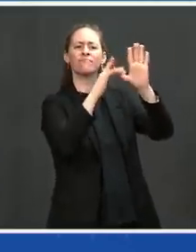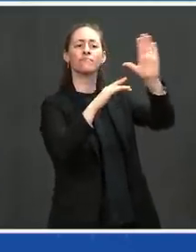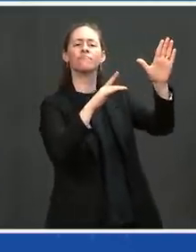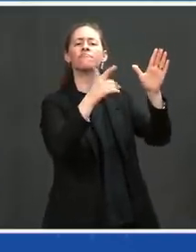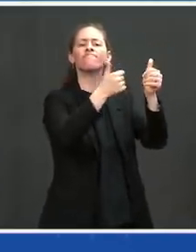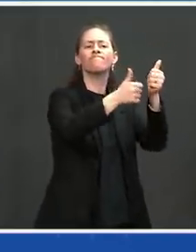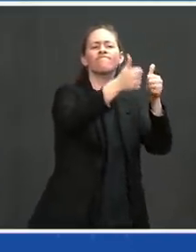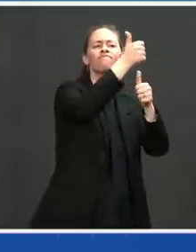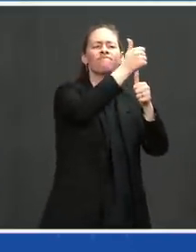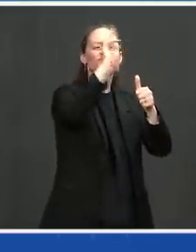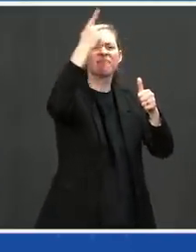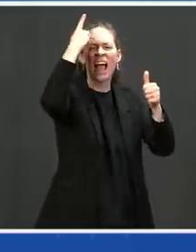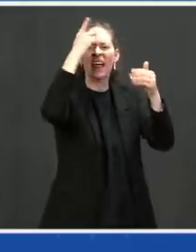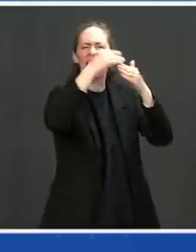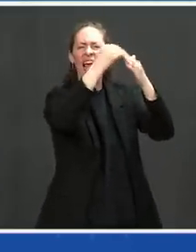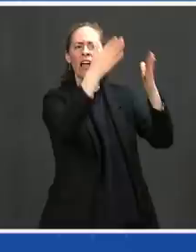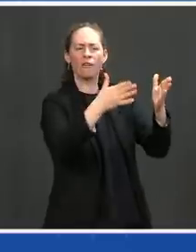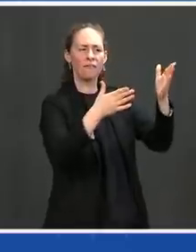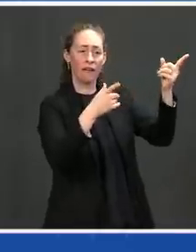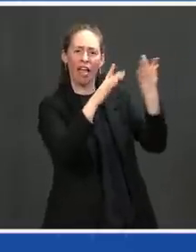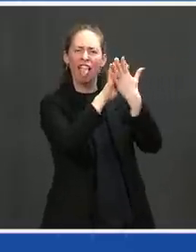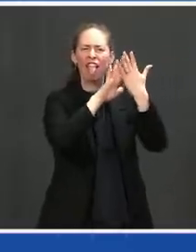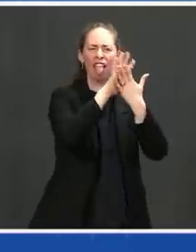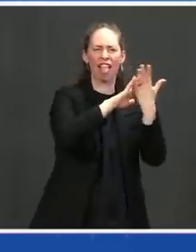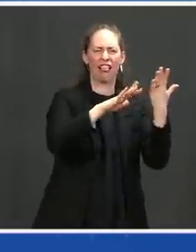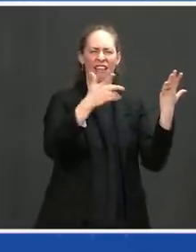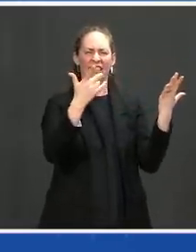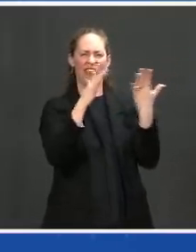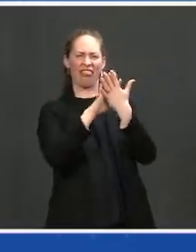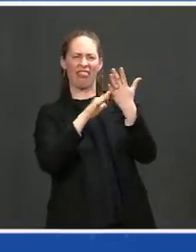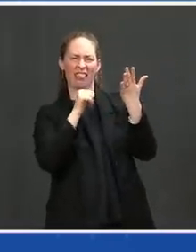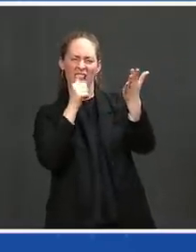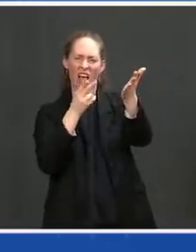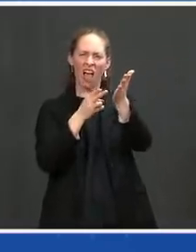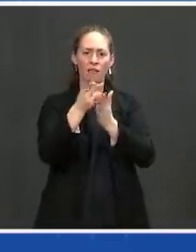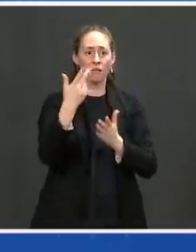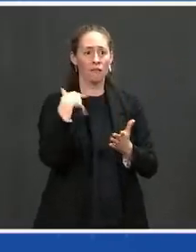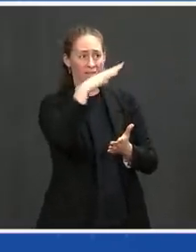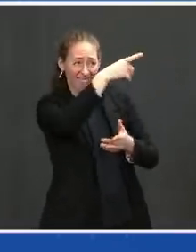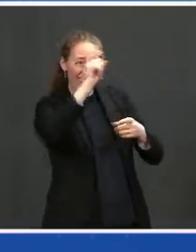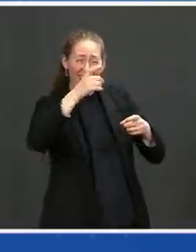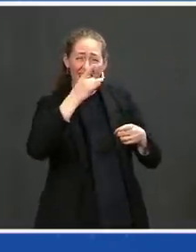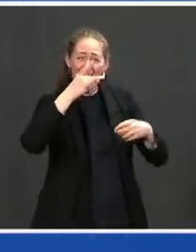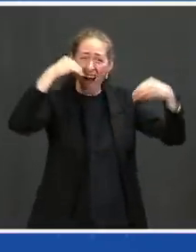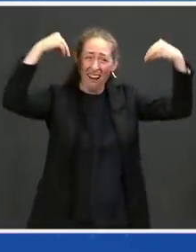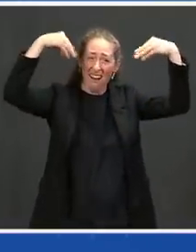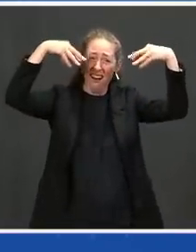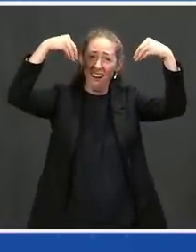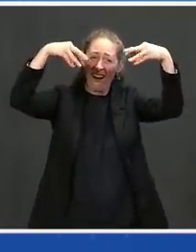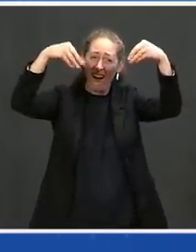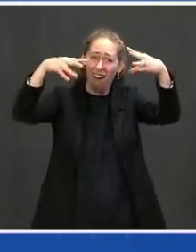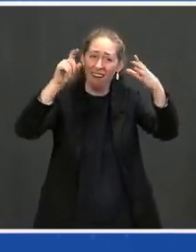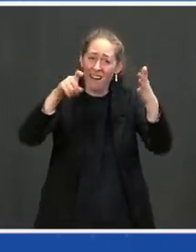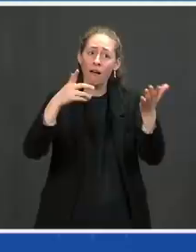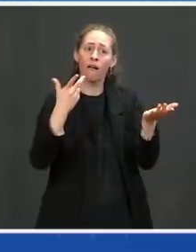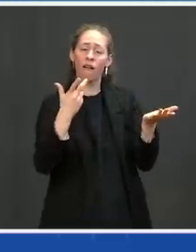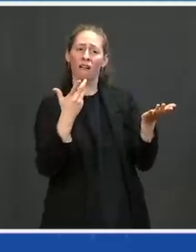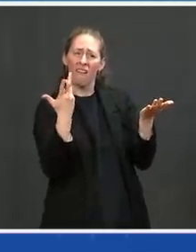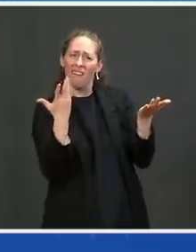"Okay, you need lighting in the streets to change things? I'll put the lighting in." We got a contractor. We got the type of lighting.